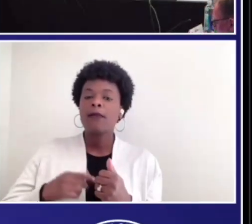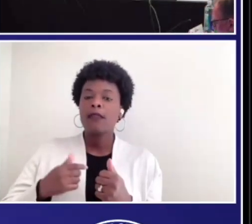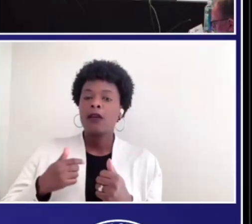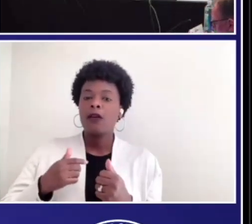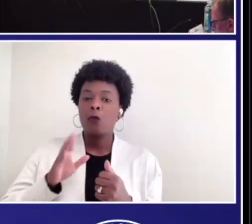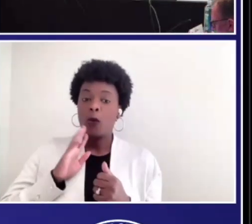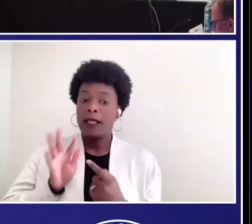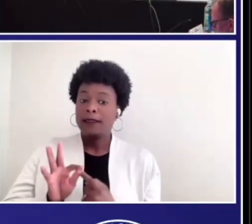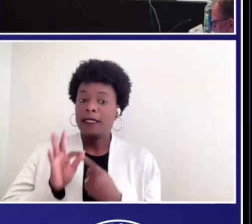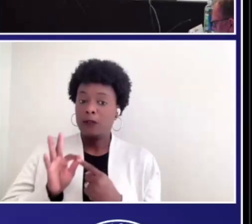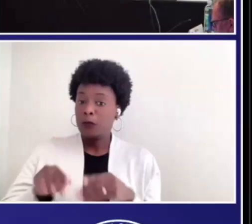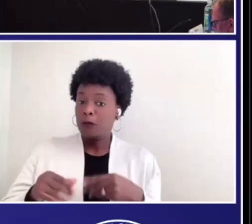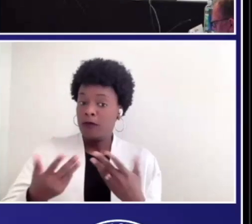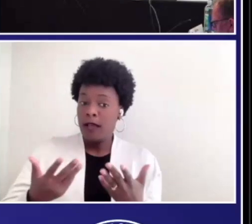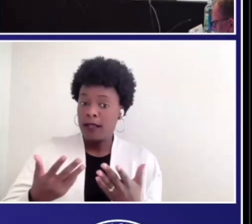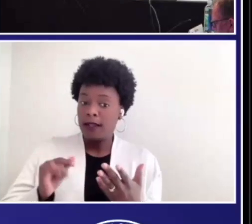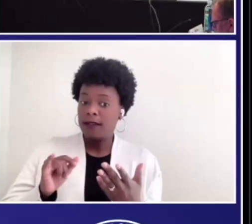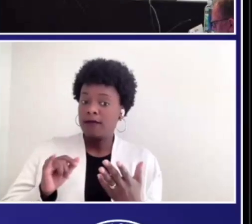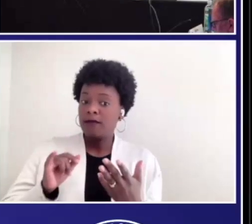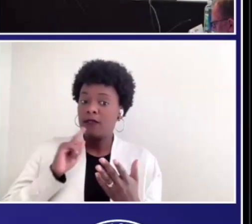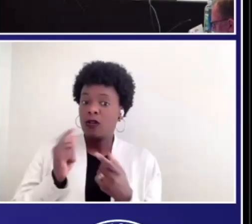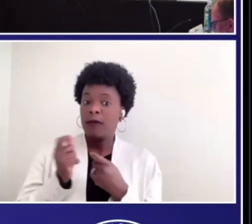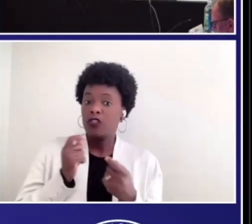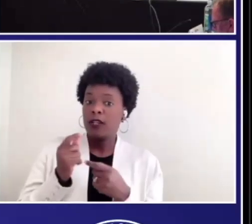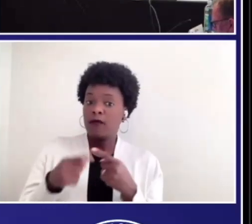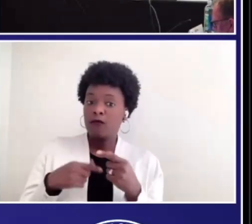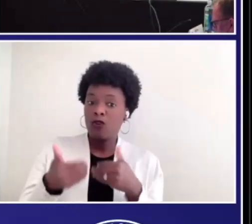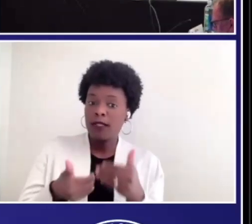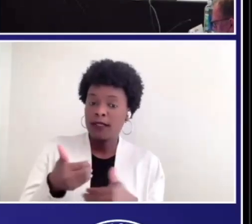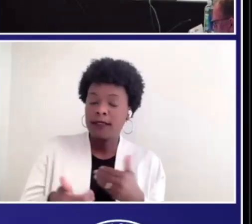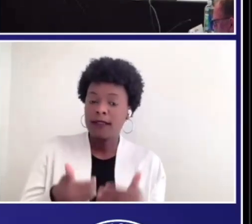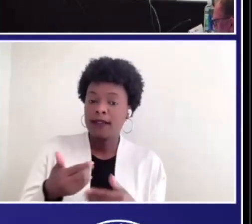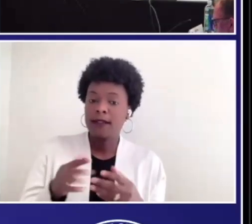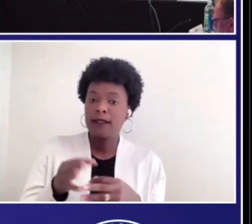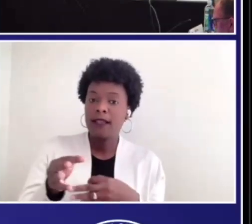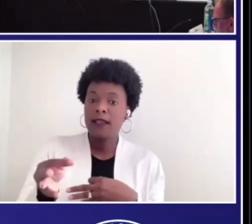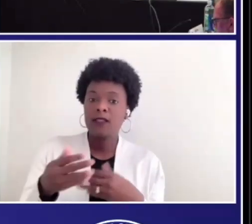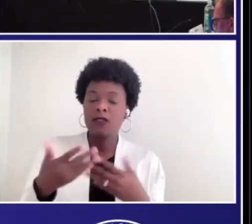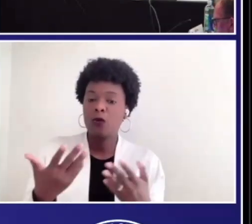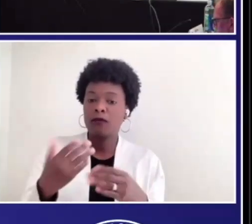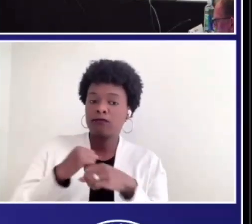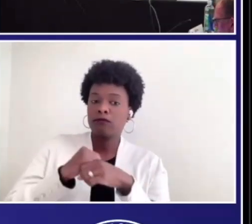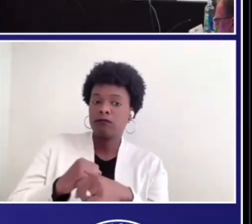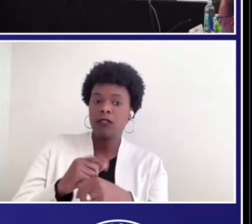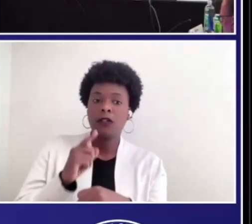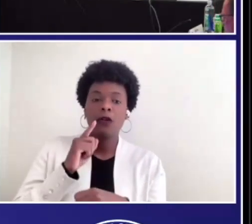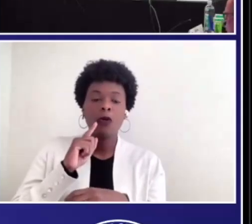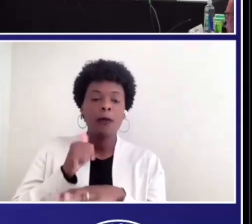What safeguards will be implemented to ensure that borrowers are not improperly steered into deferment or forbearance, when such months will no longer be eligible for